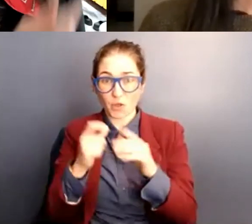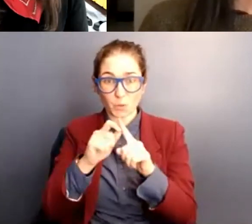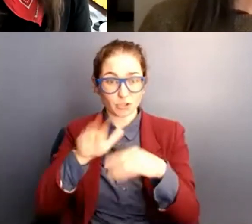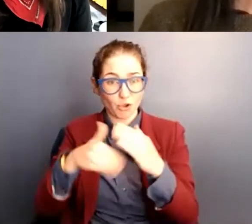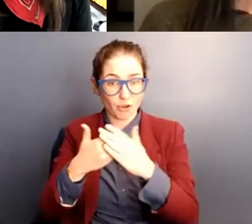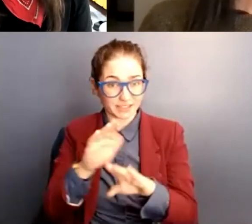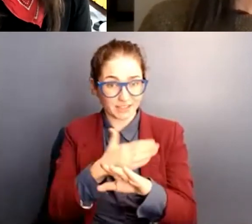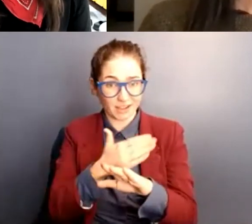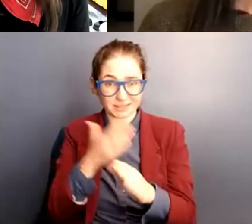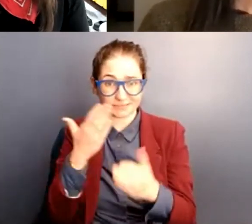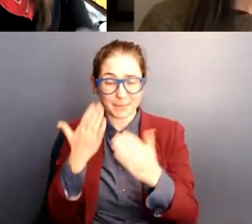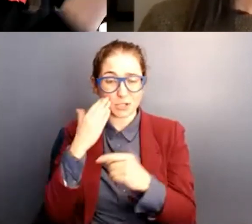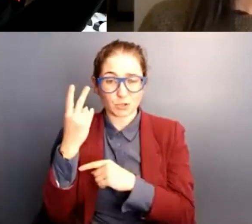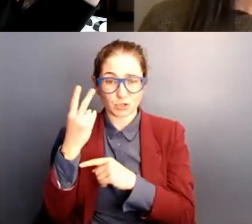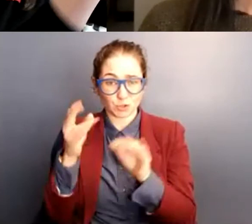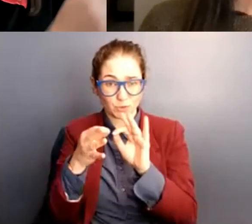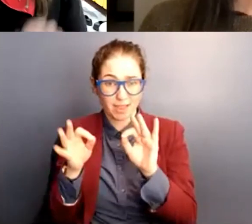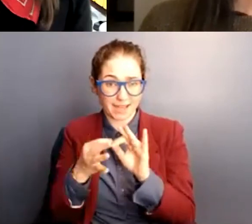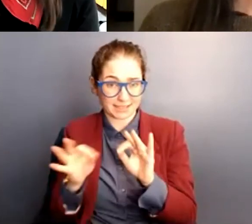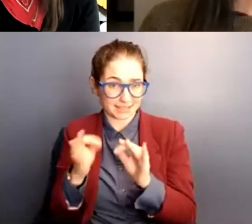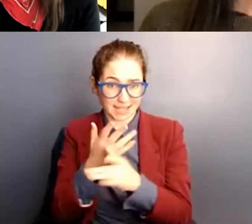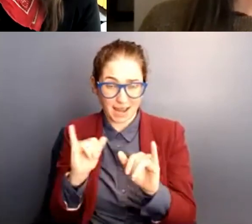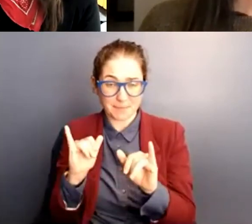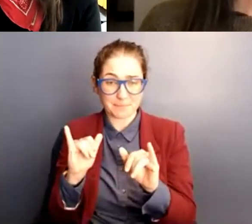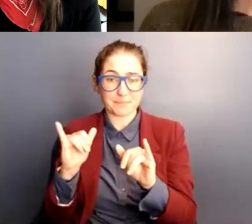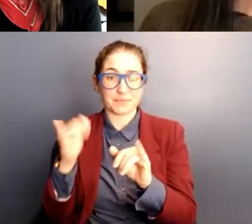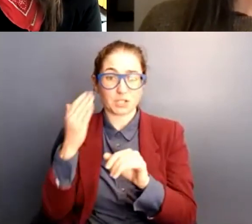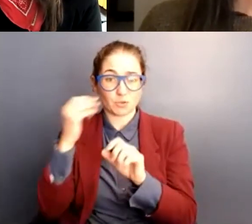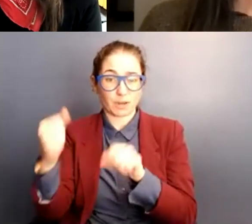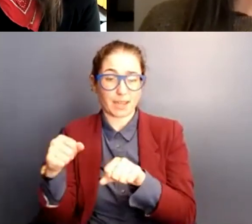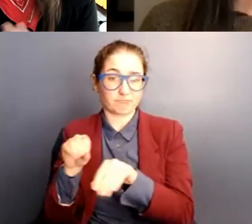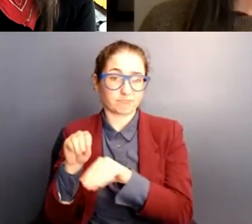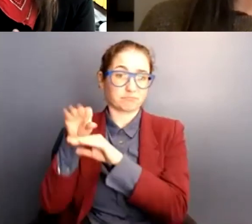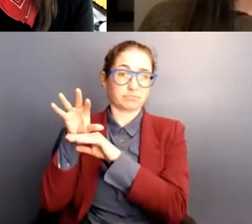much like maybe two lines at a time. Projected or putting it on a